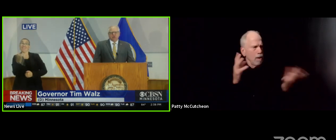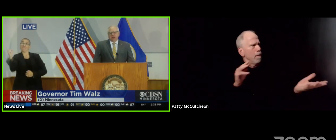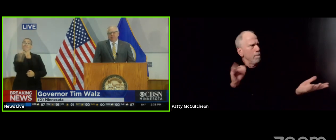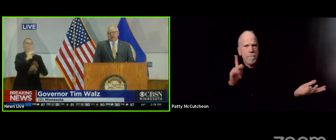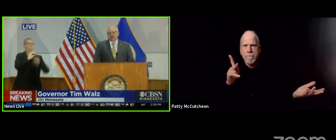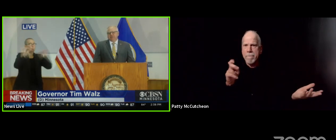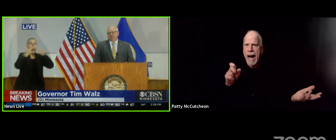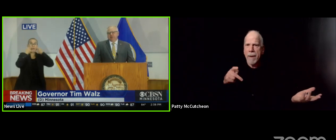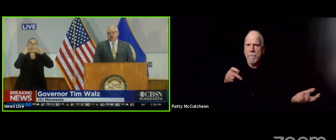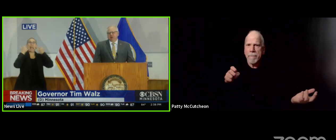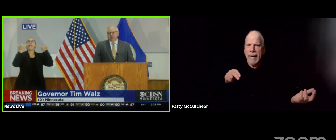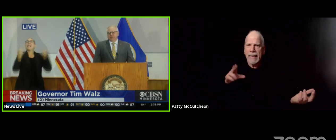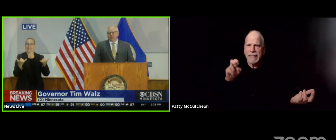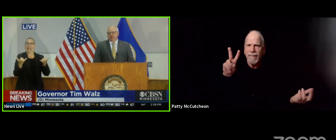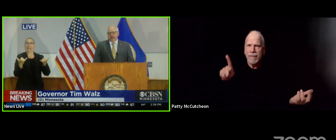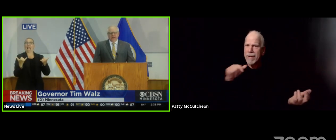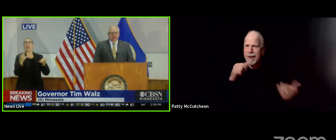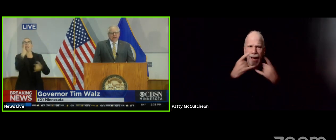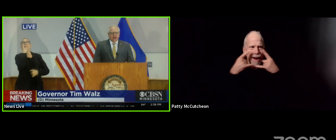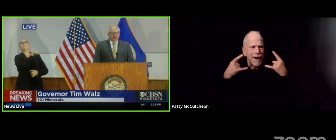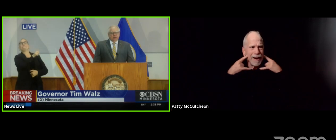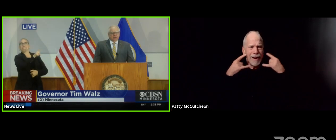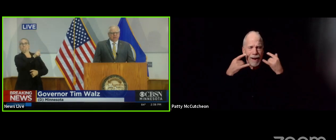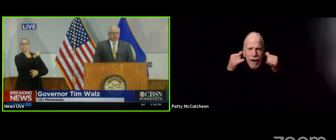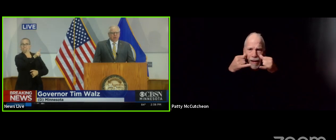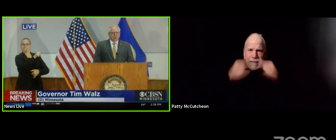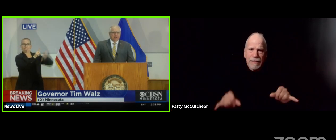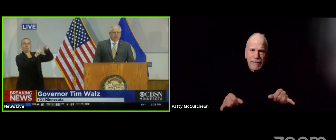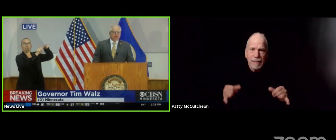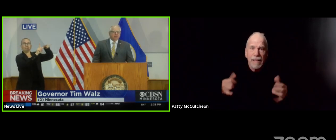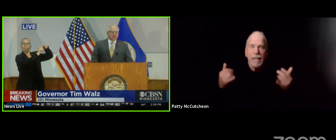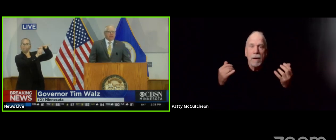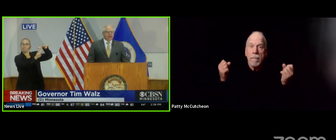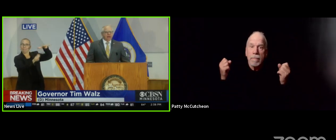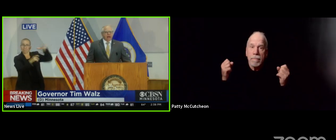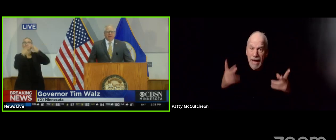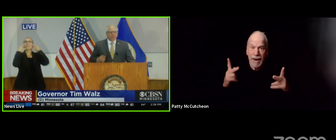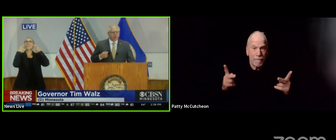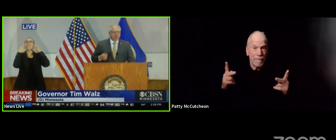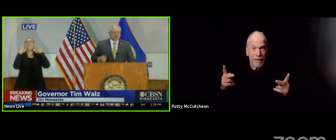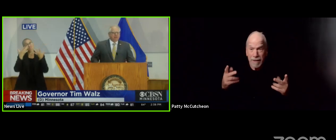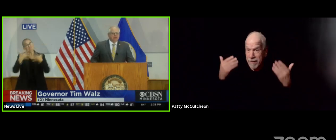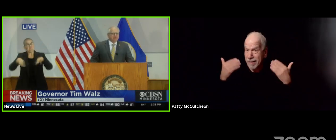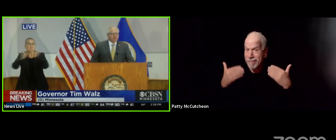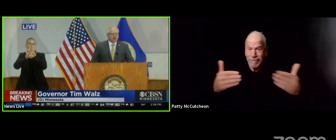COMPACT OF PEOPLE AGREEING TO DO IT IS IMPORTANT. BUT I ALSO THINK, AND I WORRY ABOUT THIS FROM